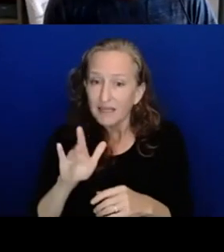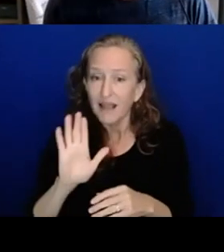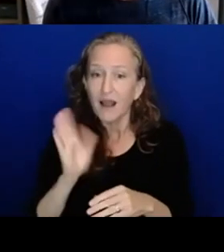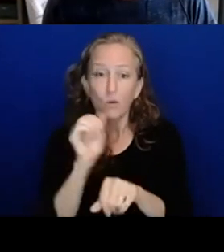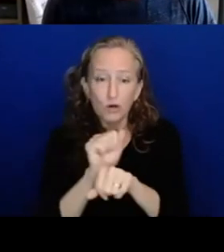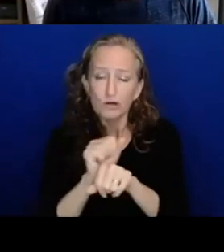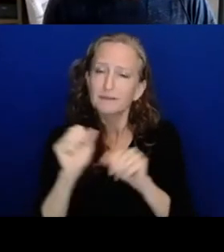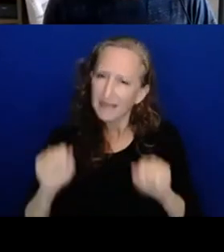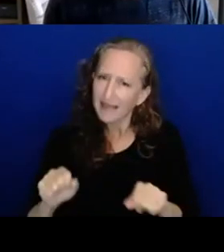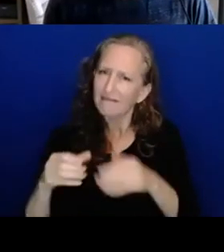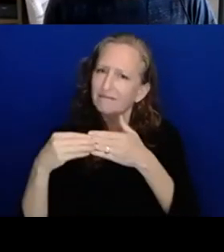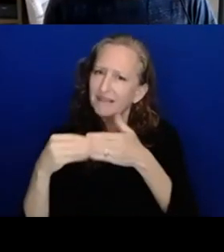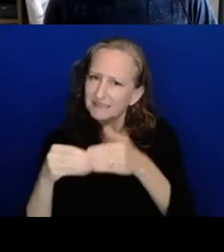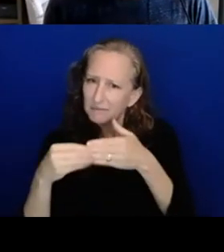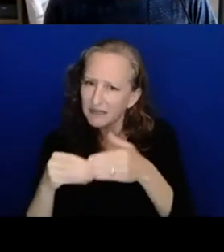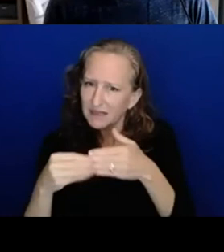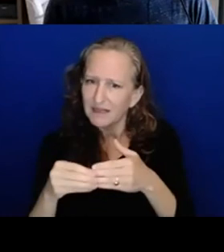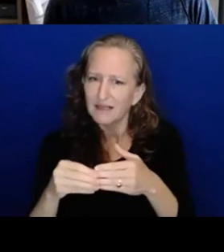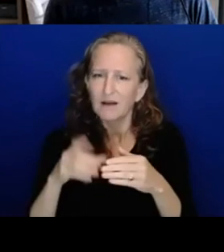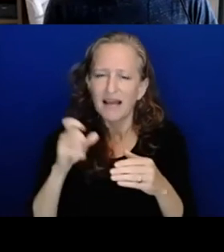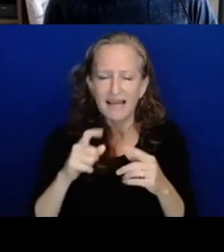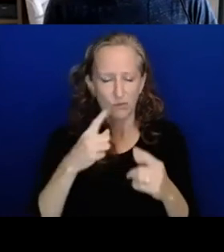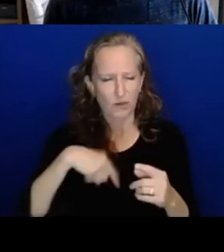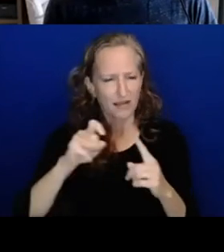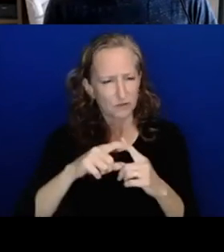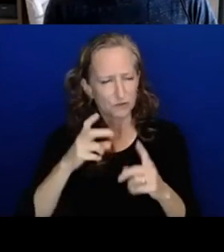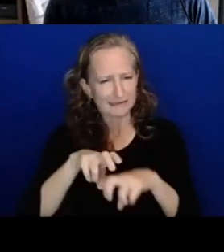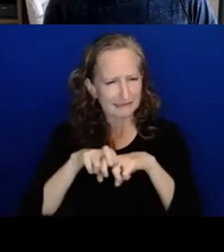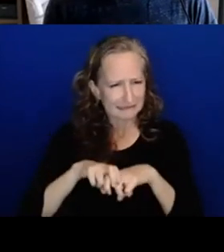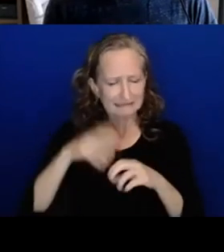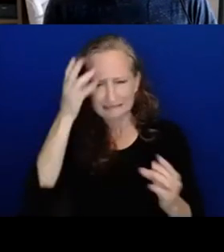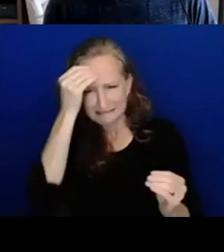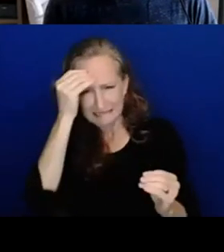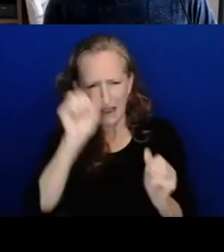respects, we had to think long and hard about making this pivot. But when the moment of